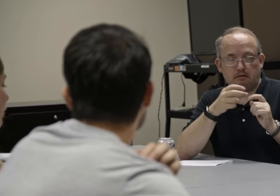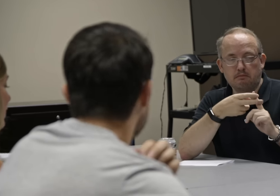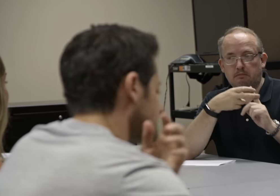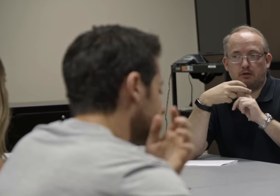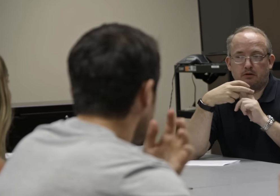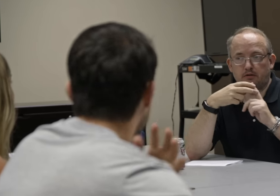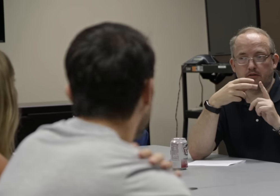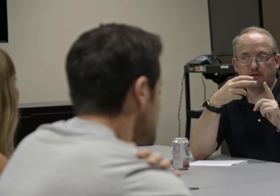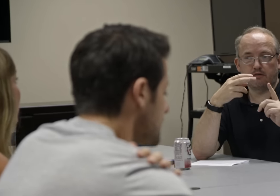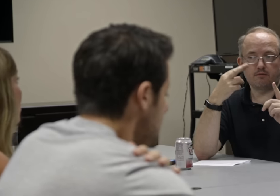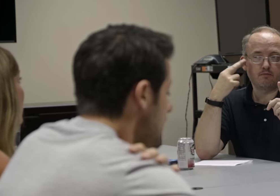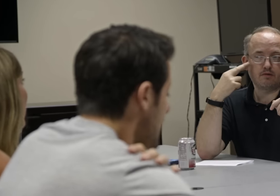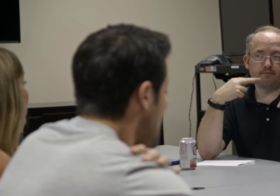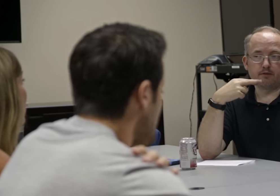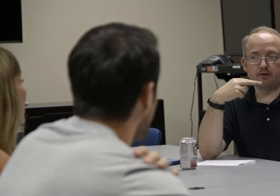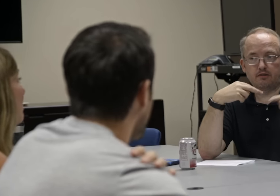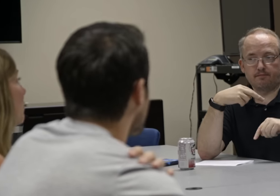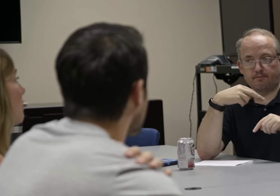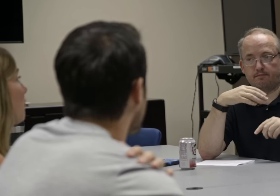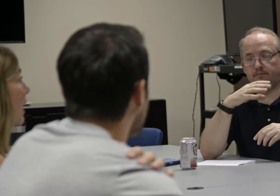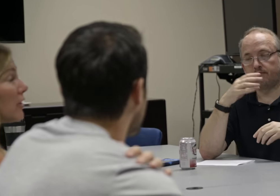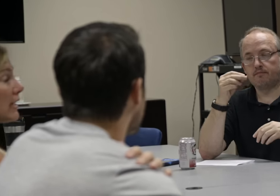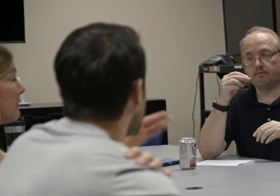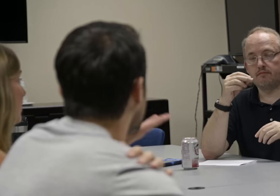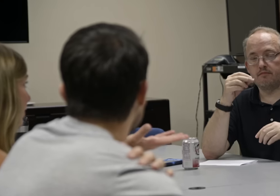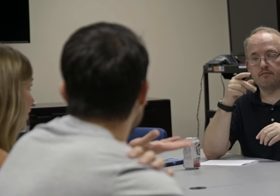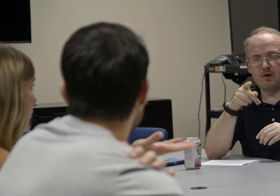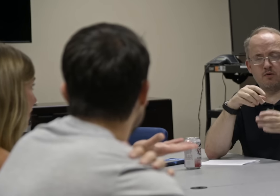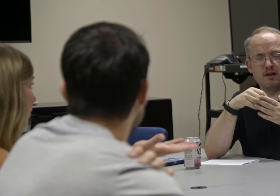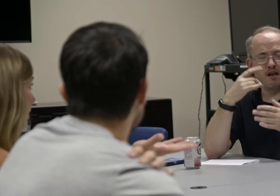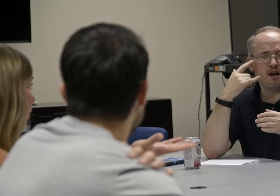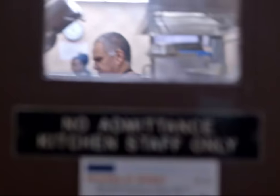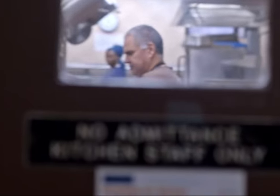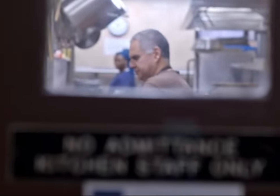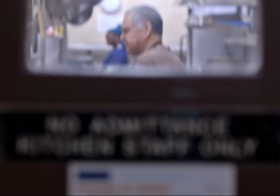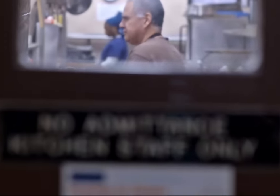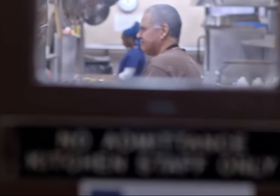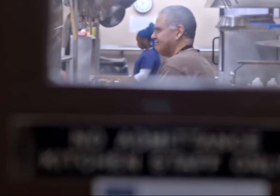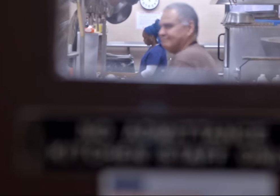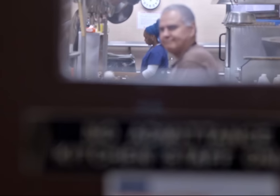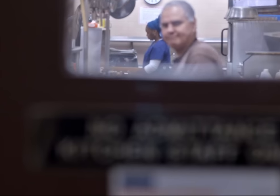I don't know if this is good enough for you. But if you like, do you want to meet with Robert? He works in our kitchen. We can pull him over here. Yeah, I'd love to.